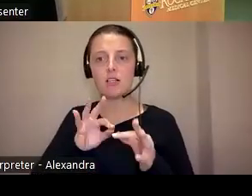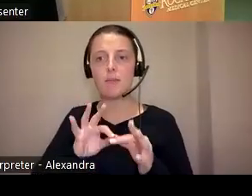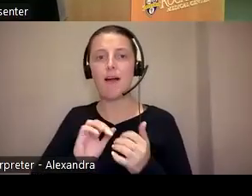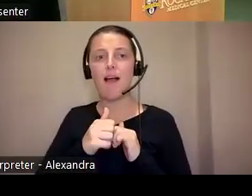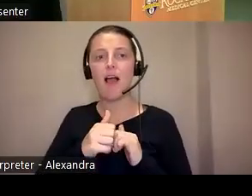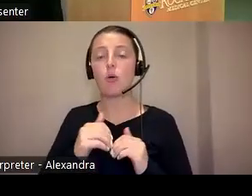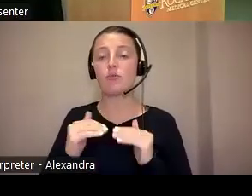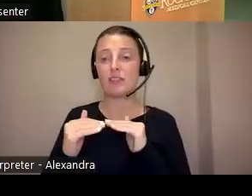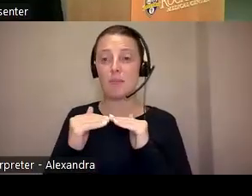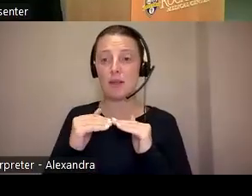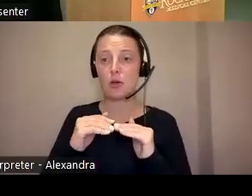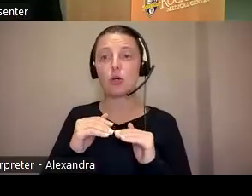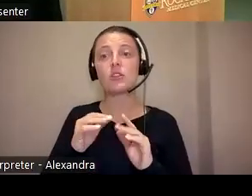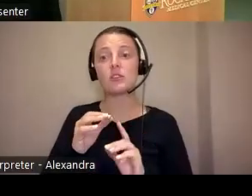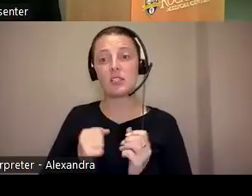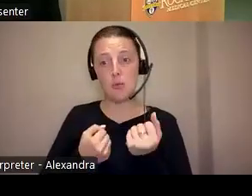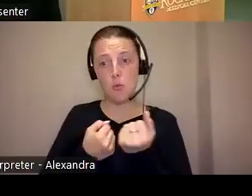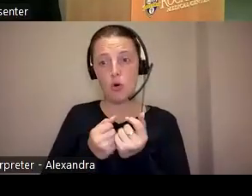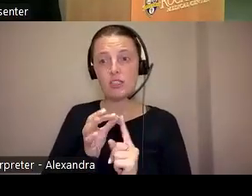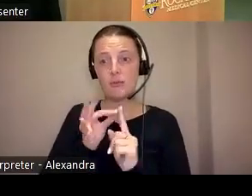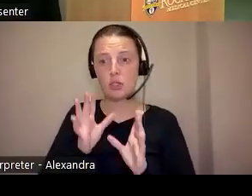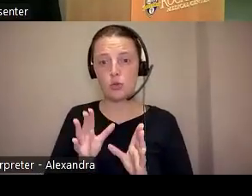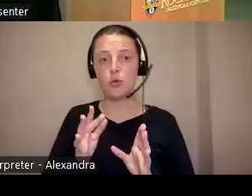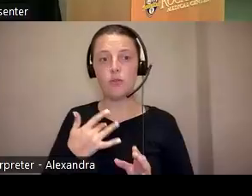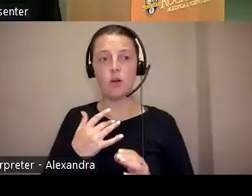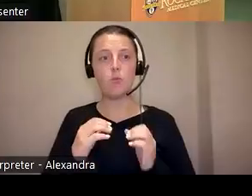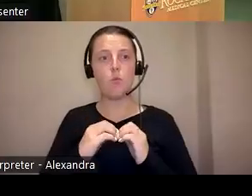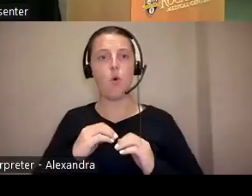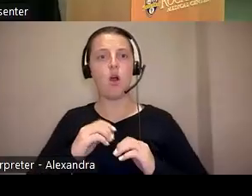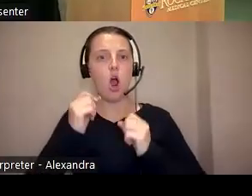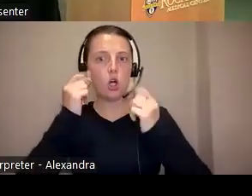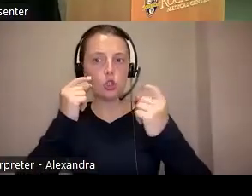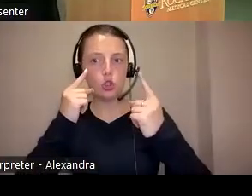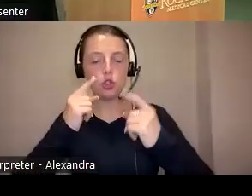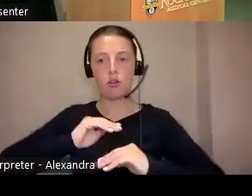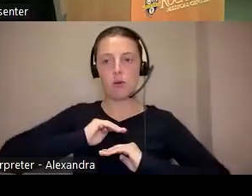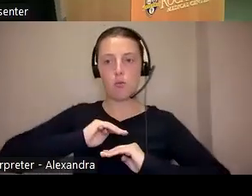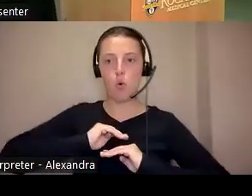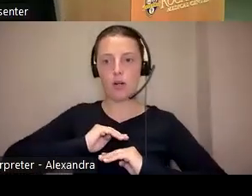understood and supported. So feeling so that peers are approachable and understanding. They listened